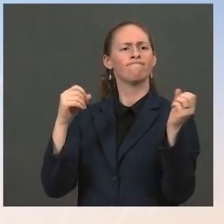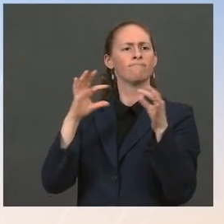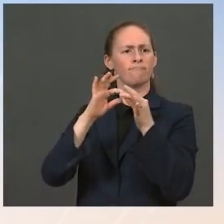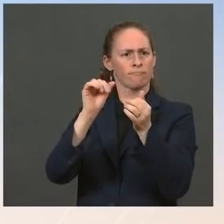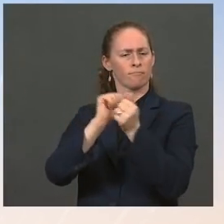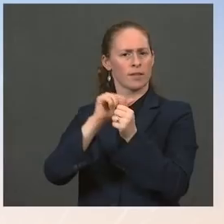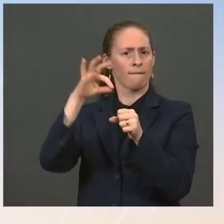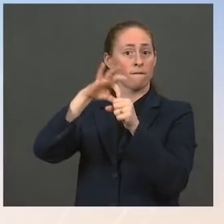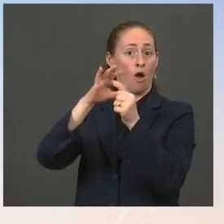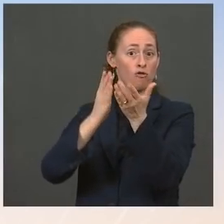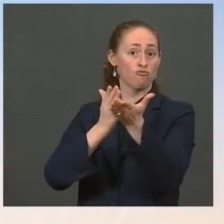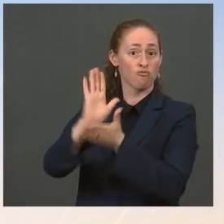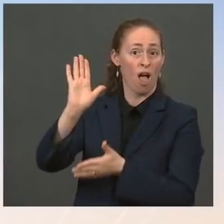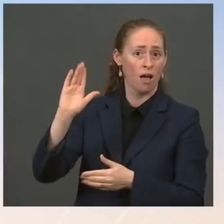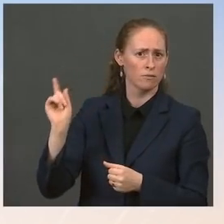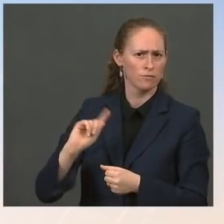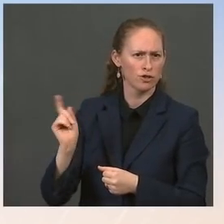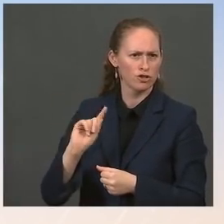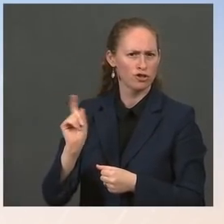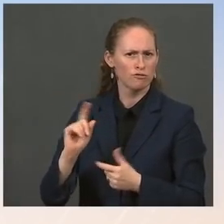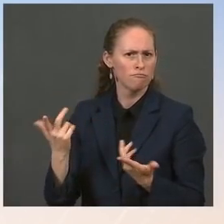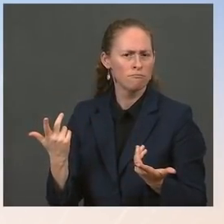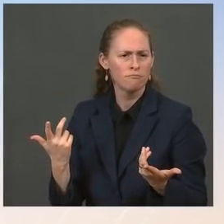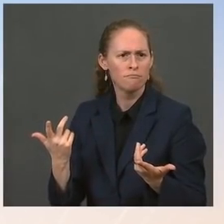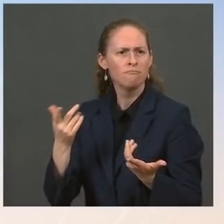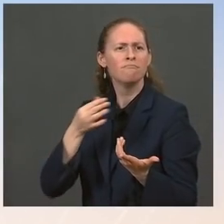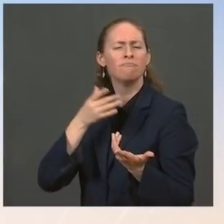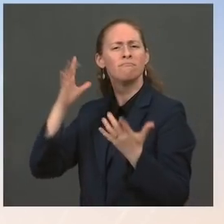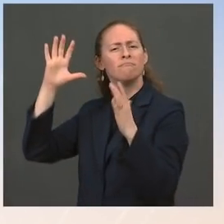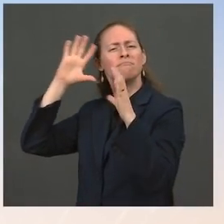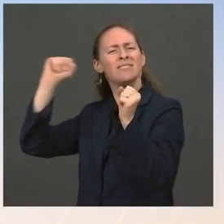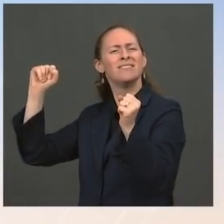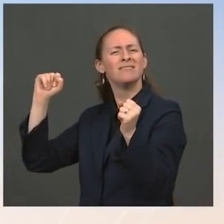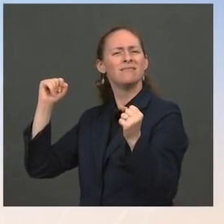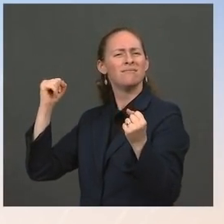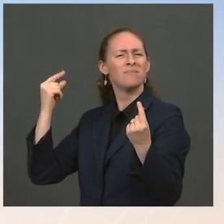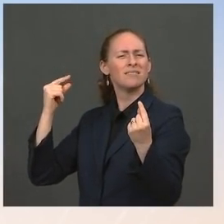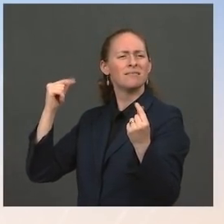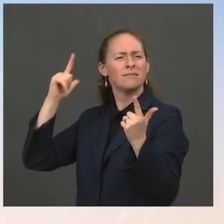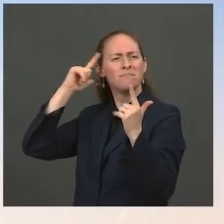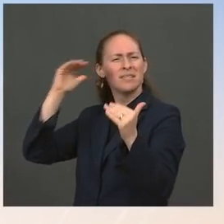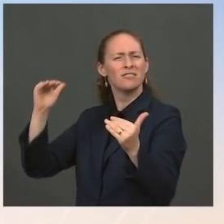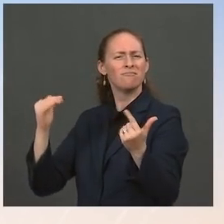What is the President expecting when it comes to dealing with the Black agenda,